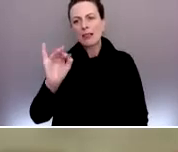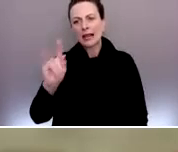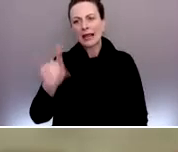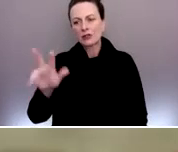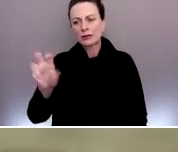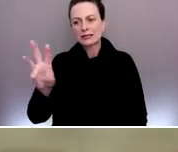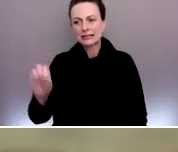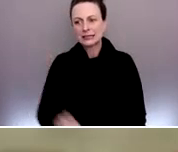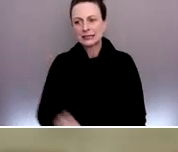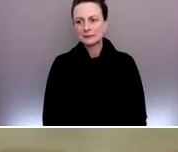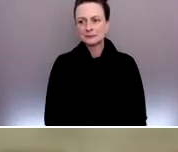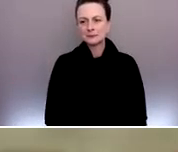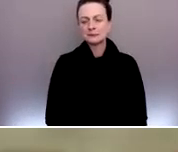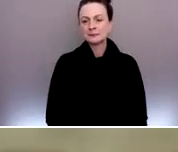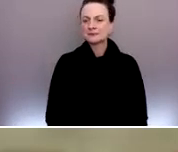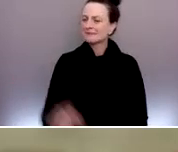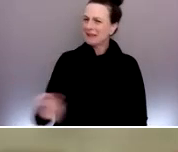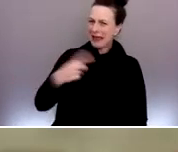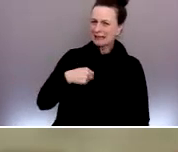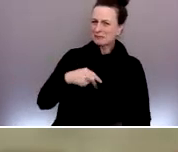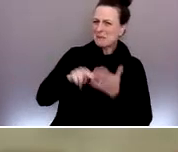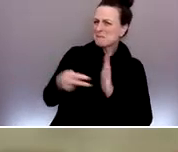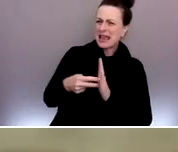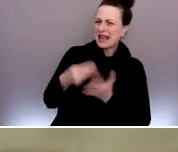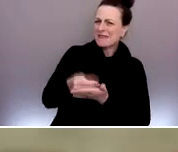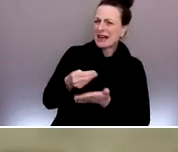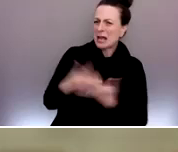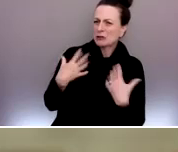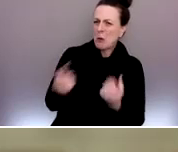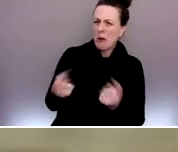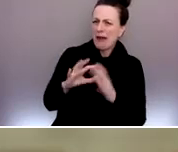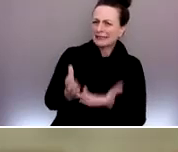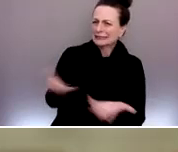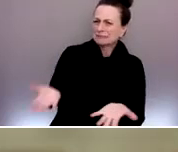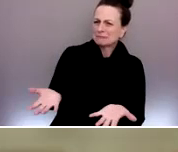I was asked what is the meaning of financial wellness? To me, it is meaning the basic needs,